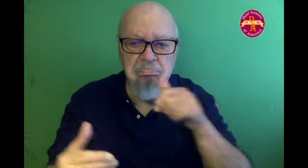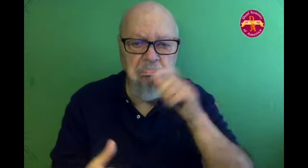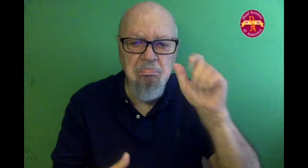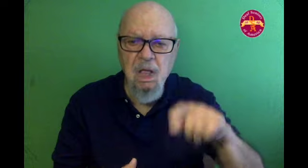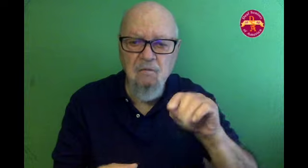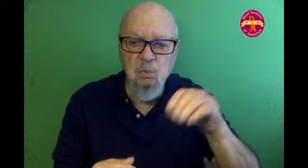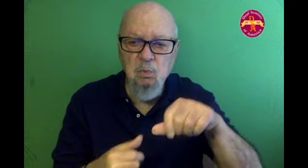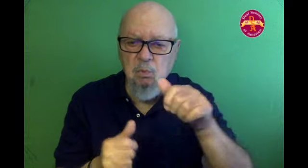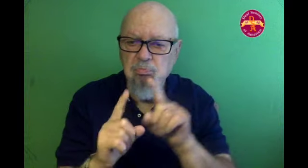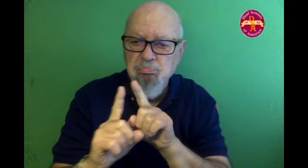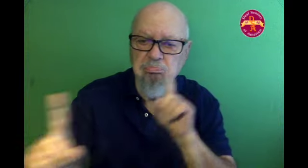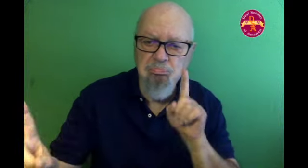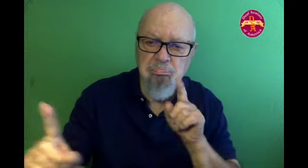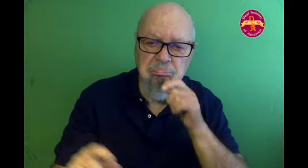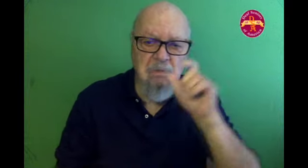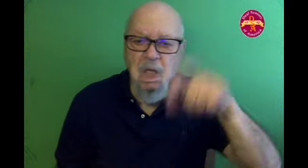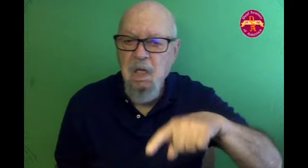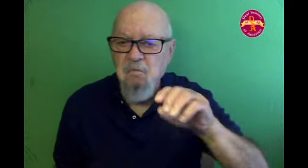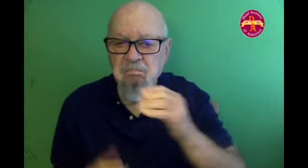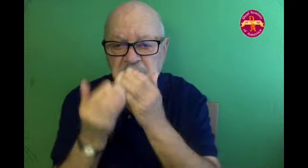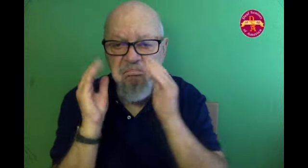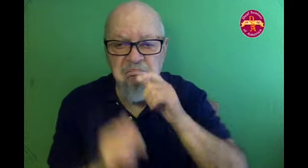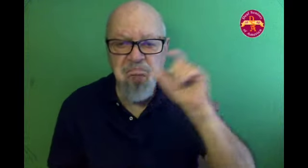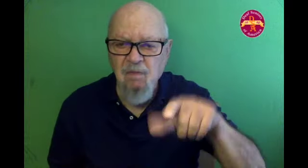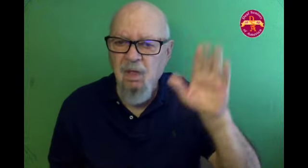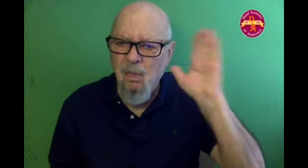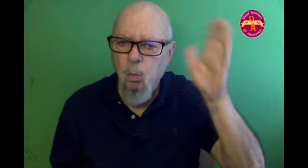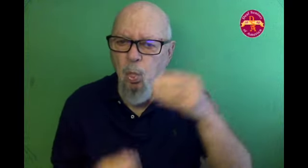“You don’t have to wear face masks and you don’t Have to practice social distancing” -